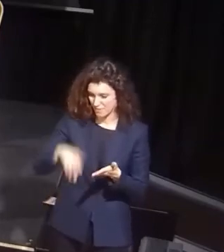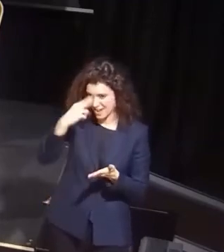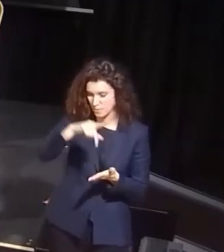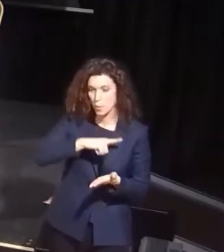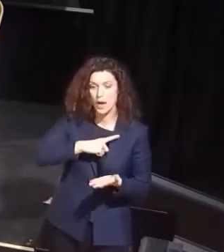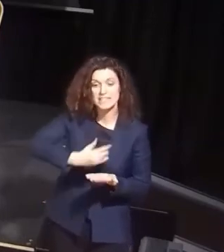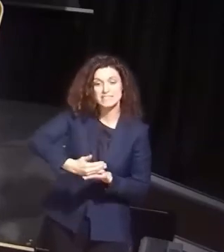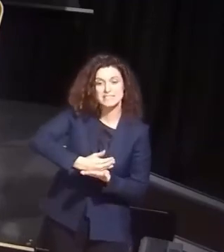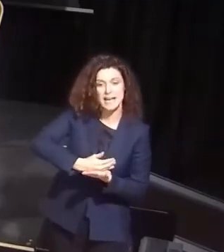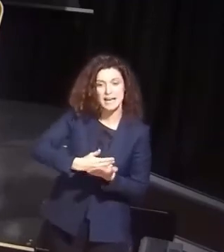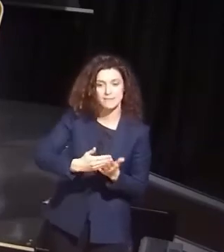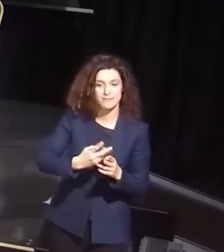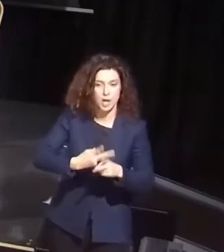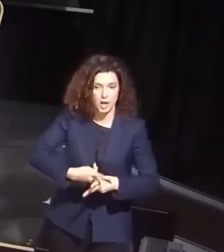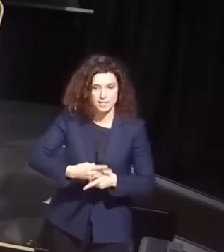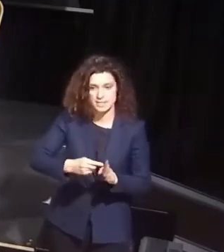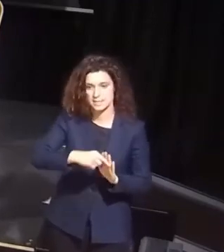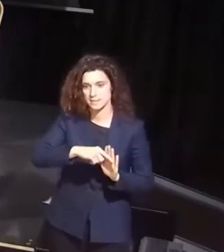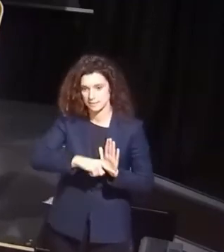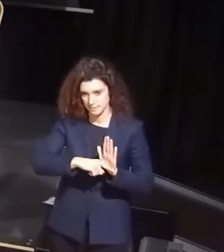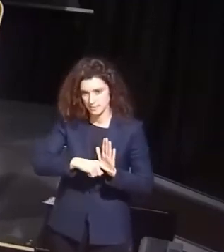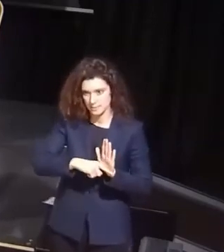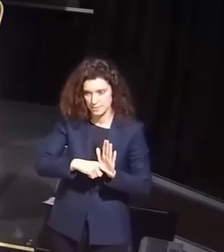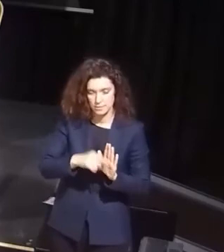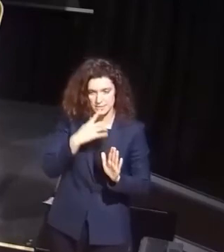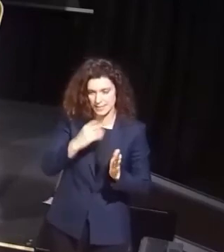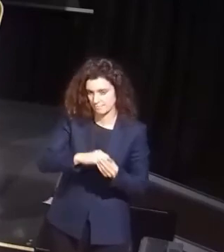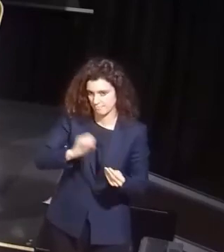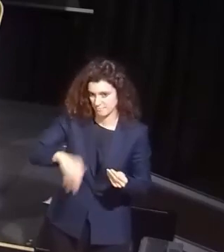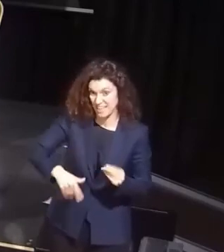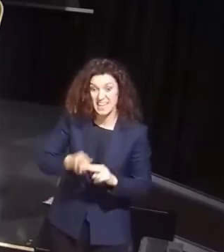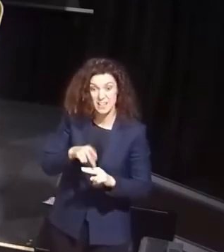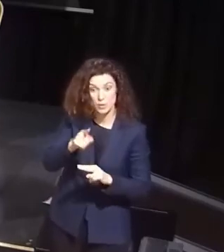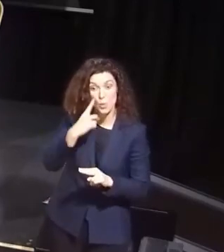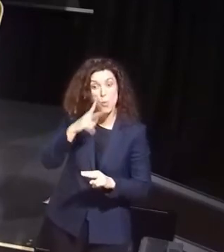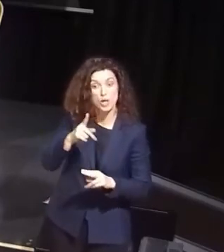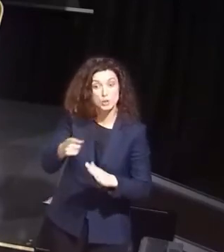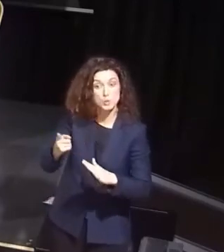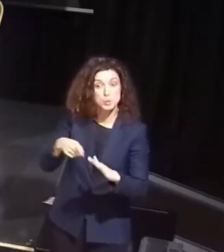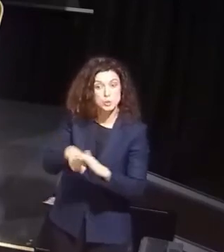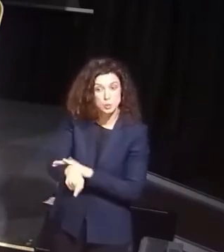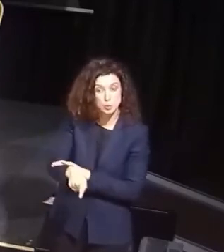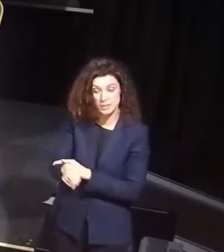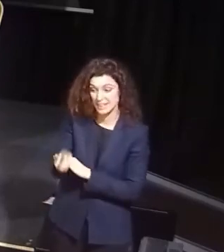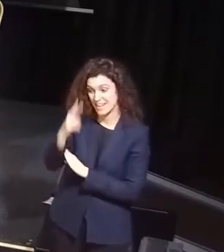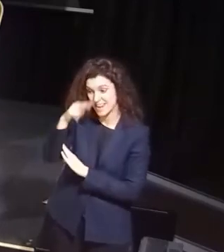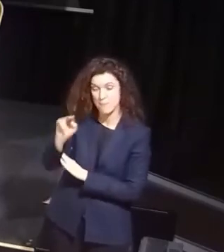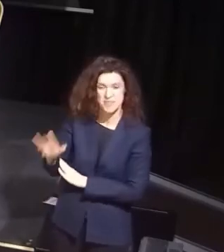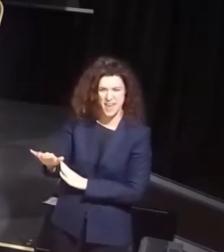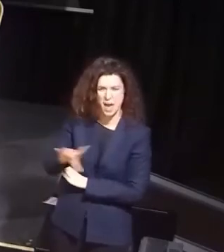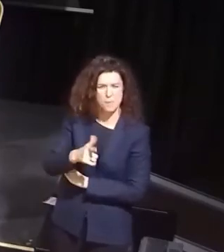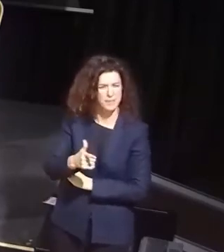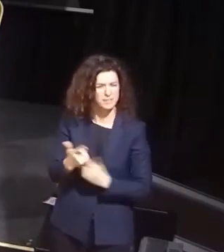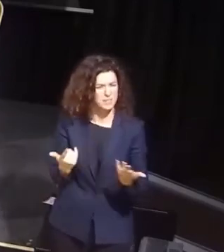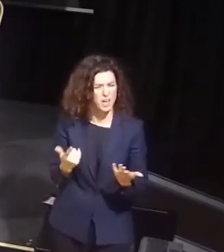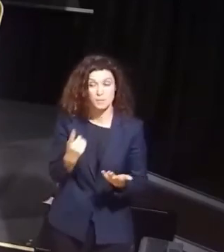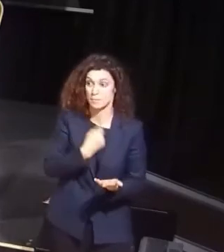If you watch this video on YouTube, because it's there, his name is there, but again, safeguarding, I'm not allowed to say it myself.